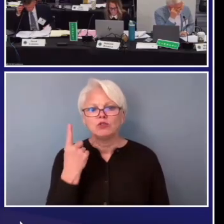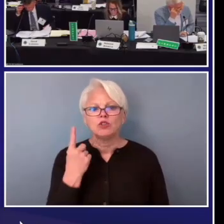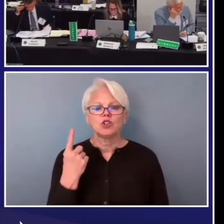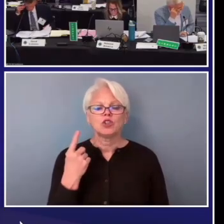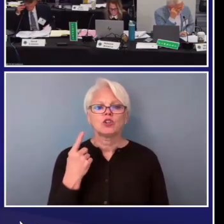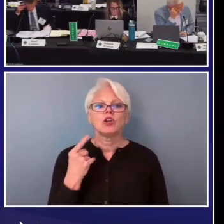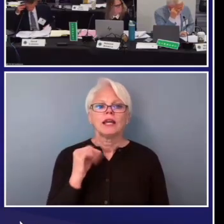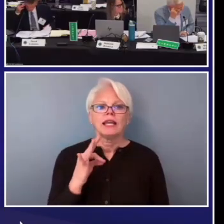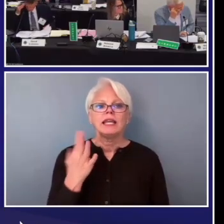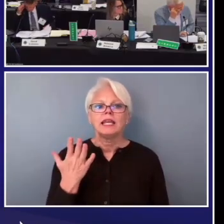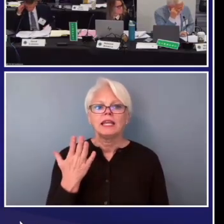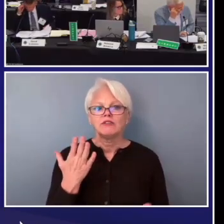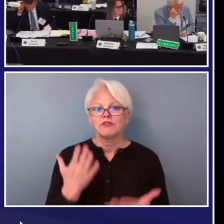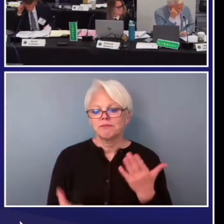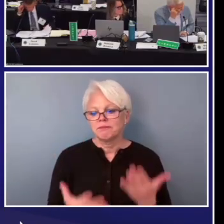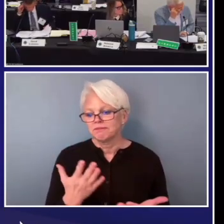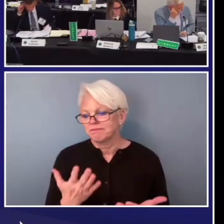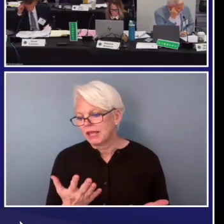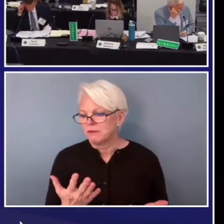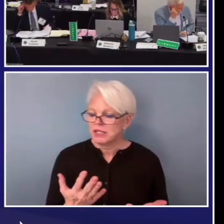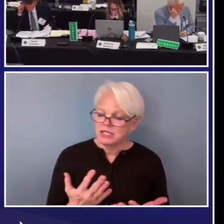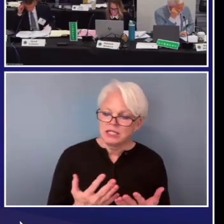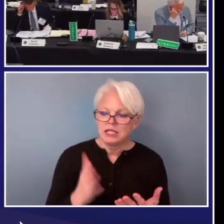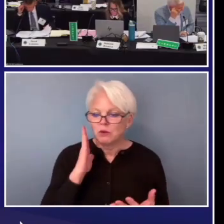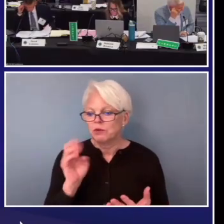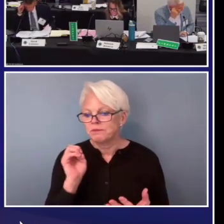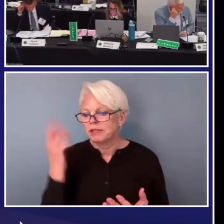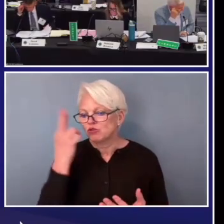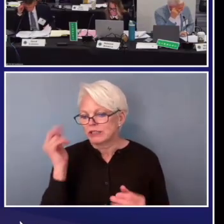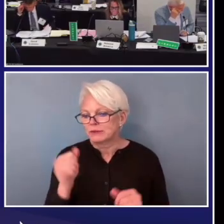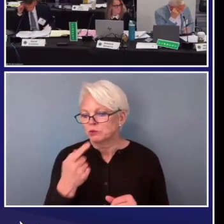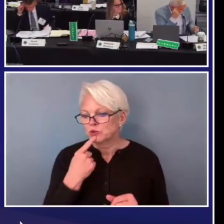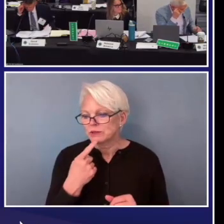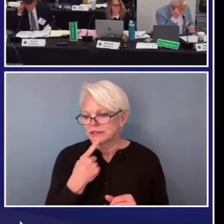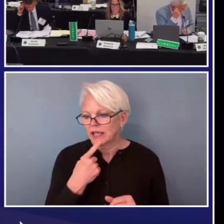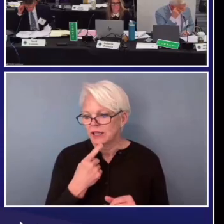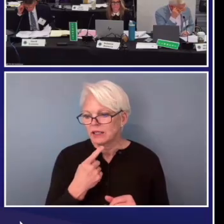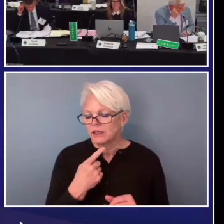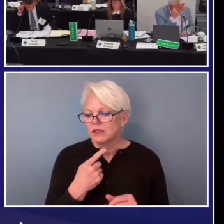might not be, um, reasonable to say that for the purpose, just on page 20, for